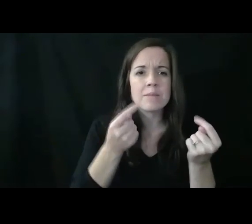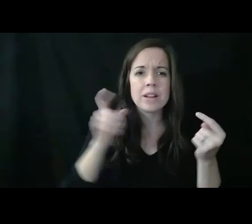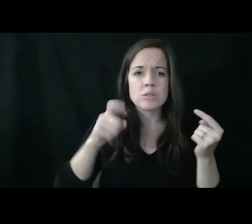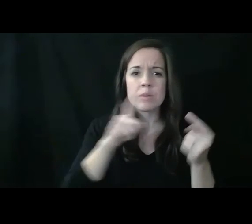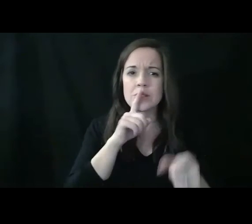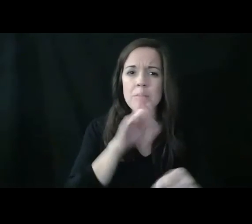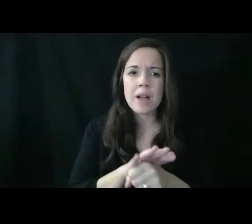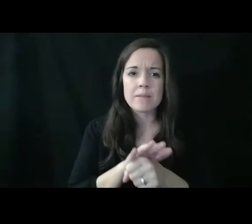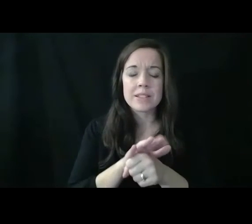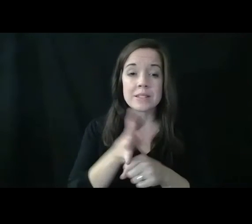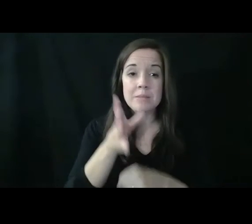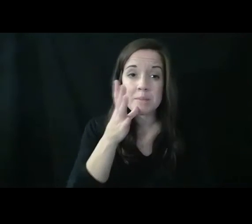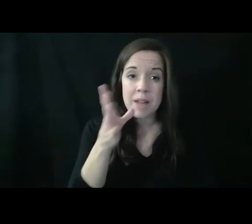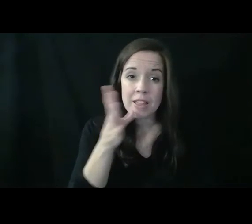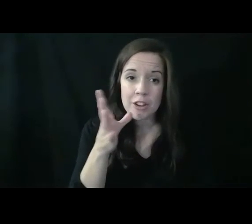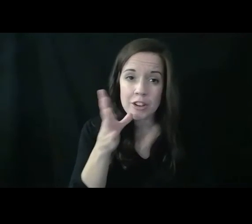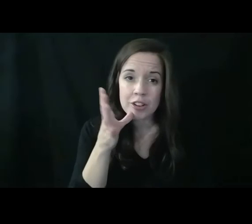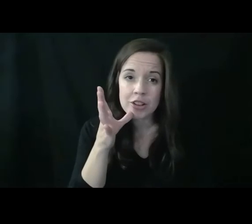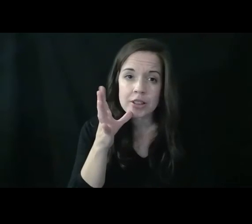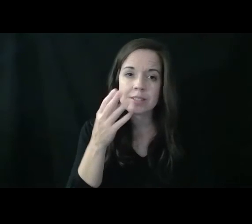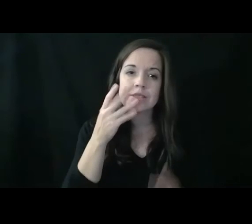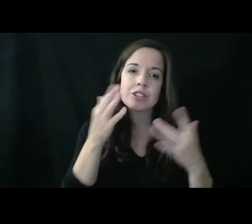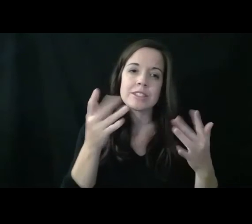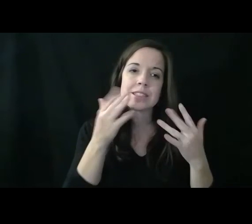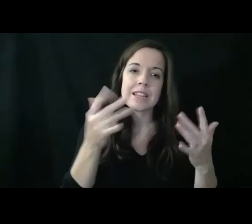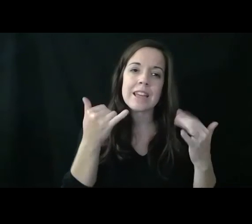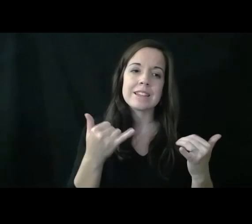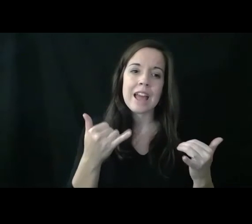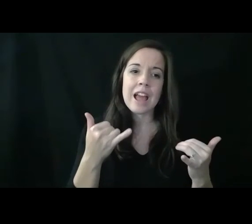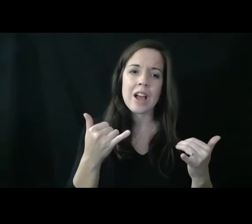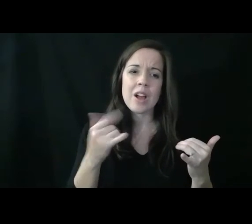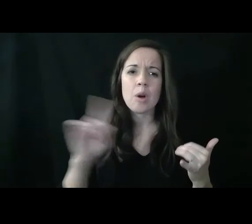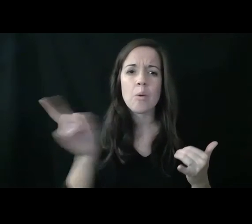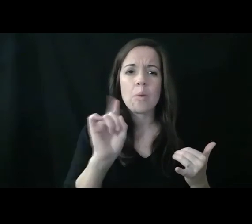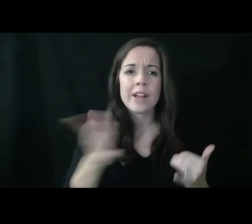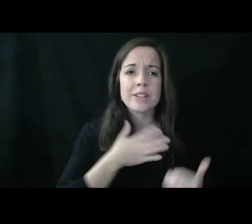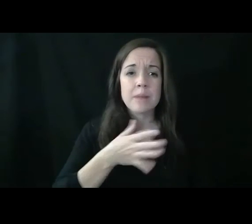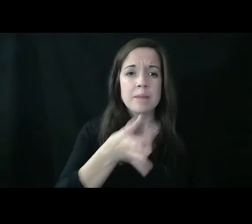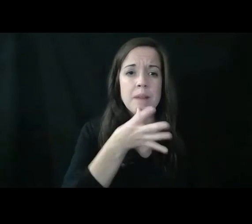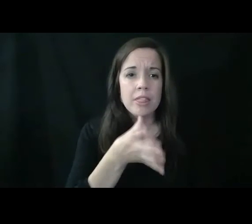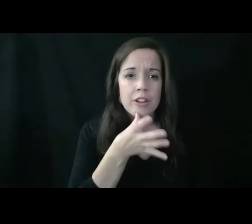My mother, she is singing now, running at the door. Where is my mother? Illusion,